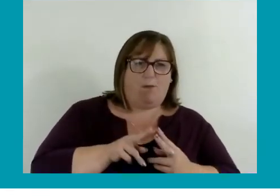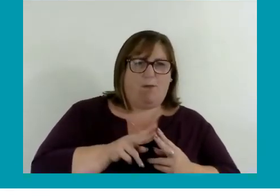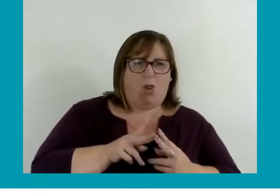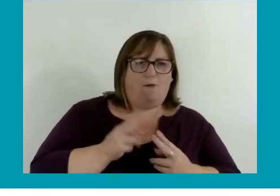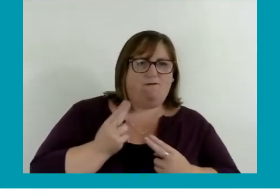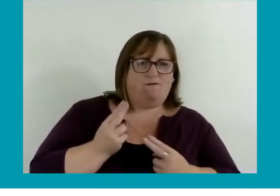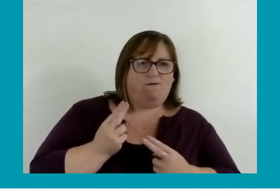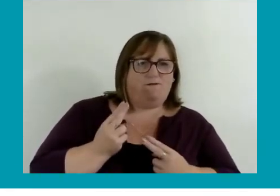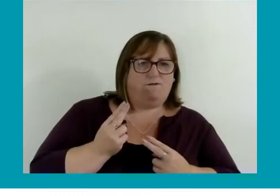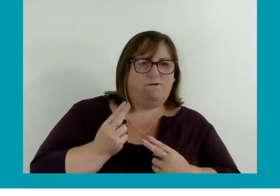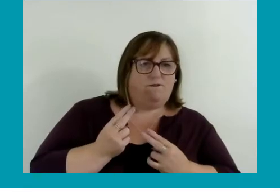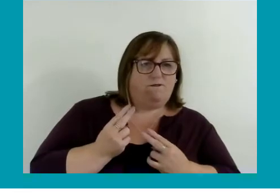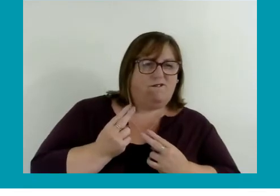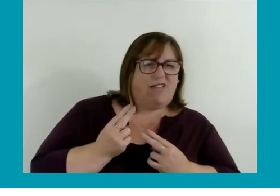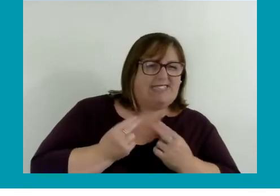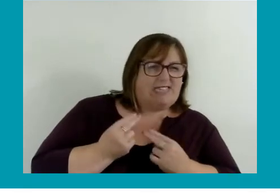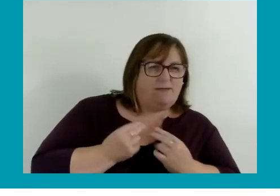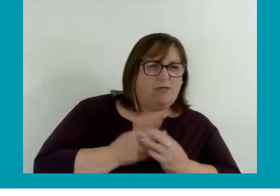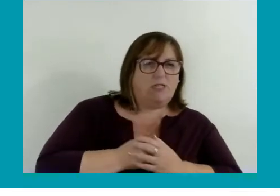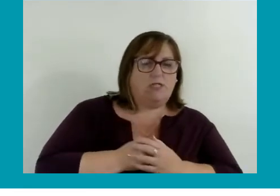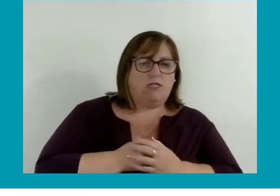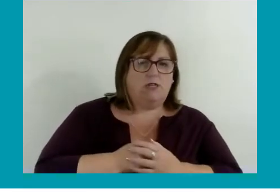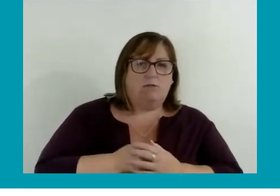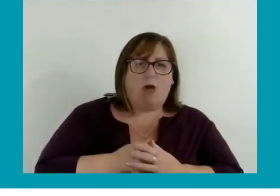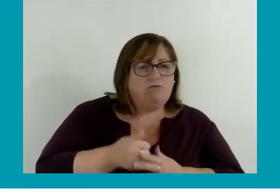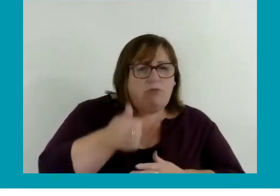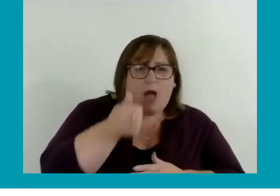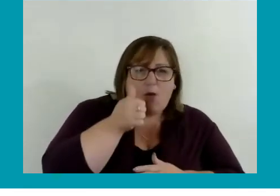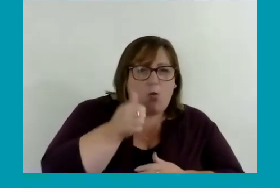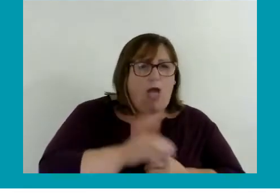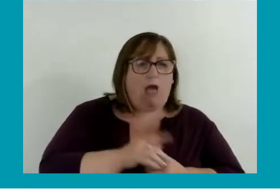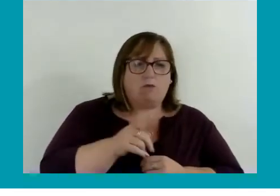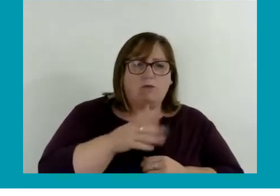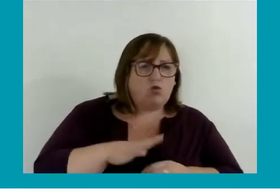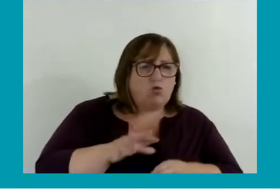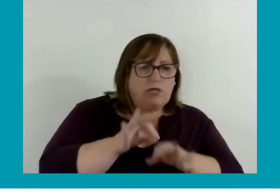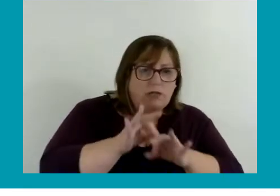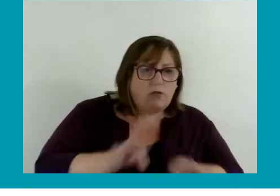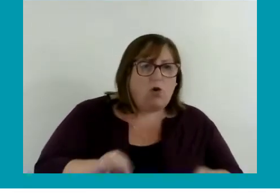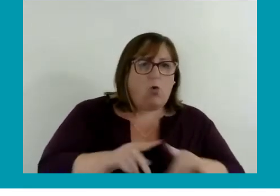application that you need a quiet room and that you need to be able to stand up and walk around